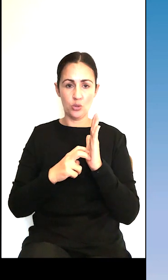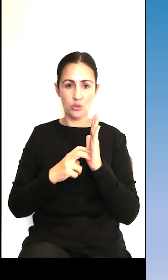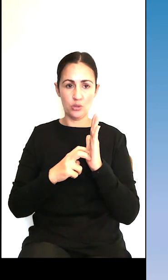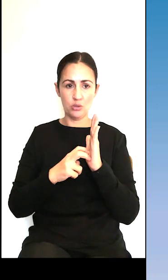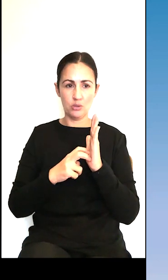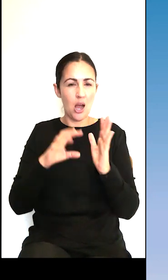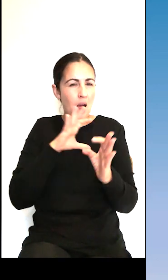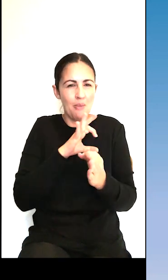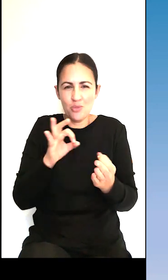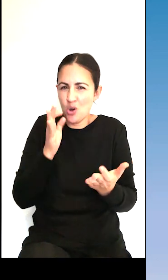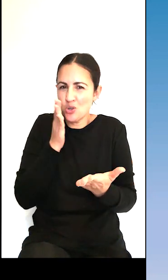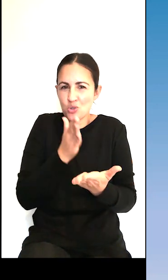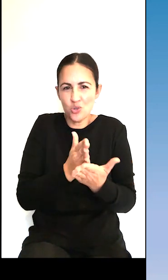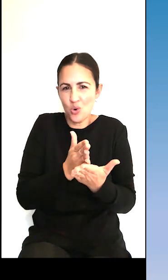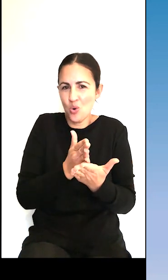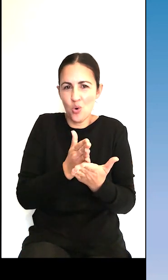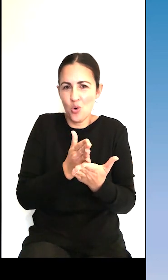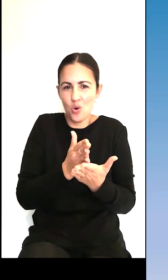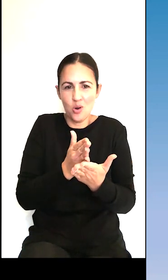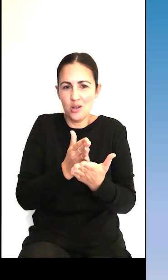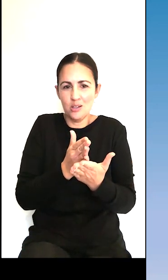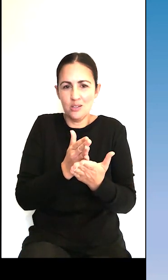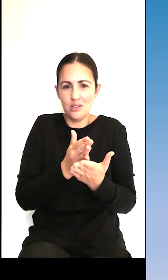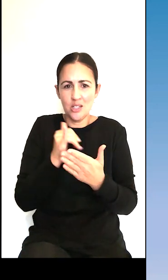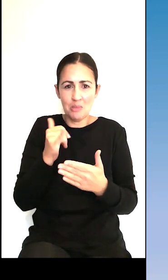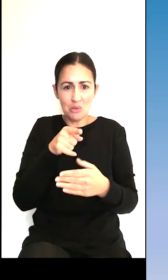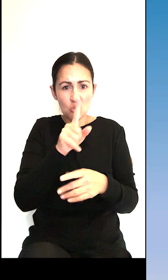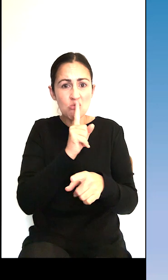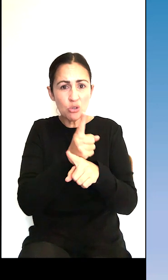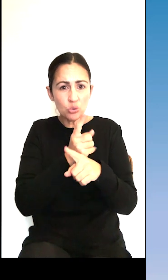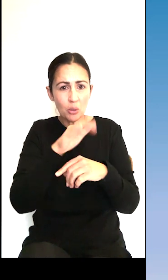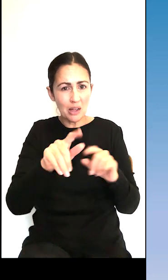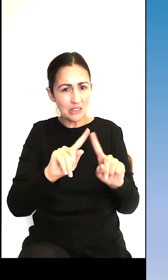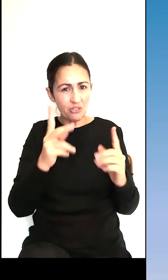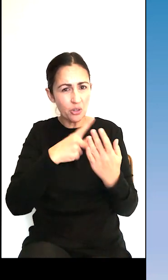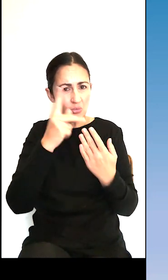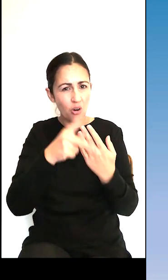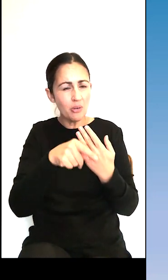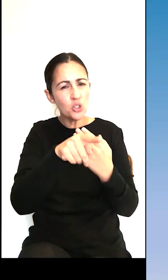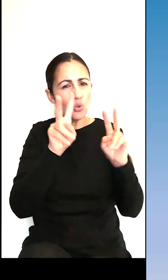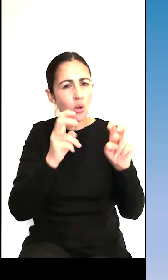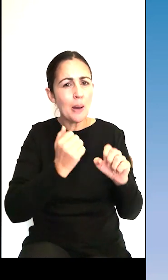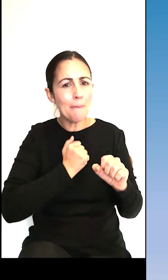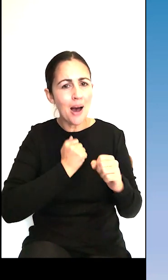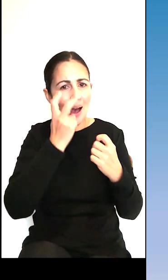I'm not entirely sure if it's a different program you're referring to, whether it was Aged Care that you're referring to. That would be